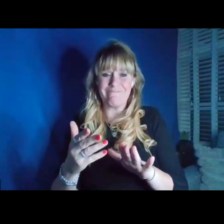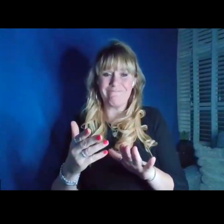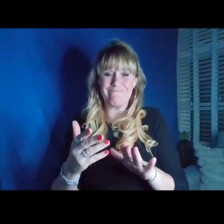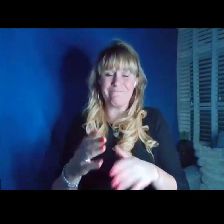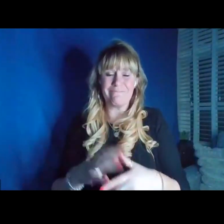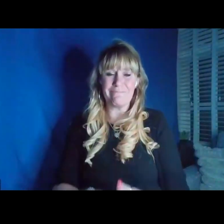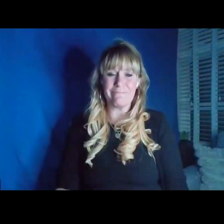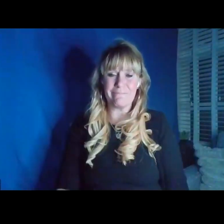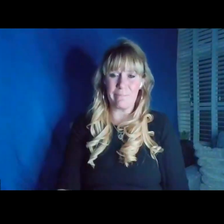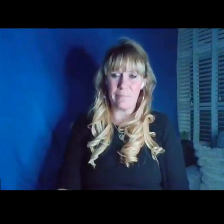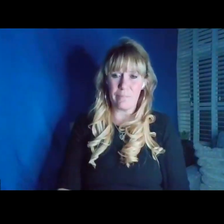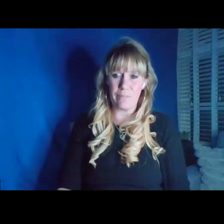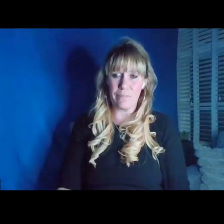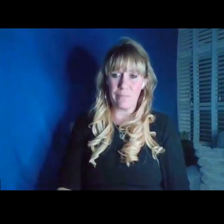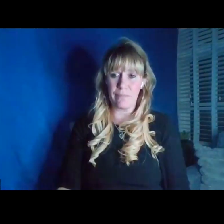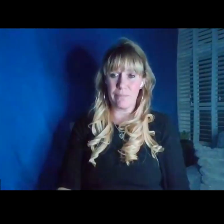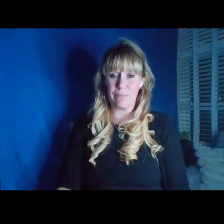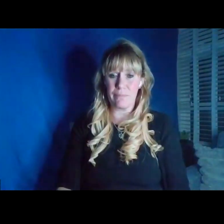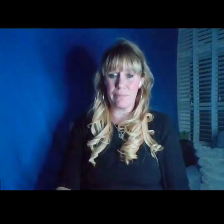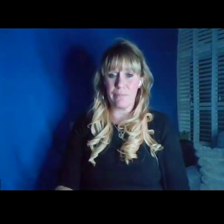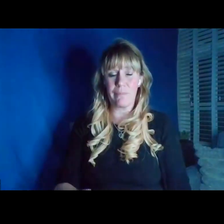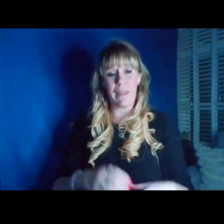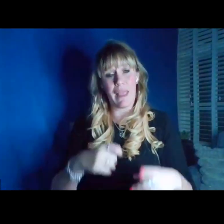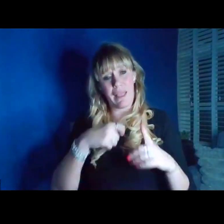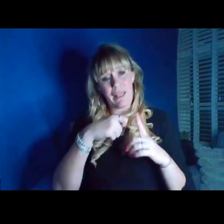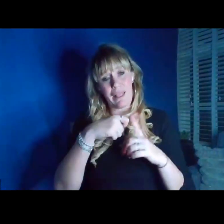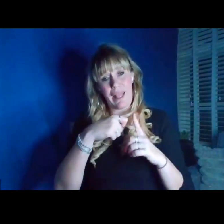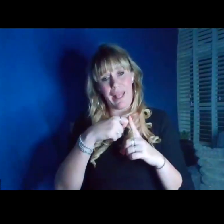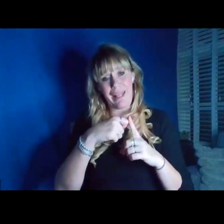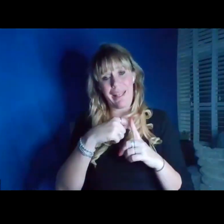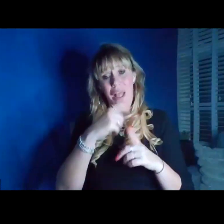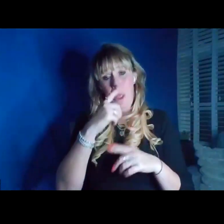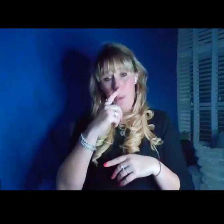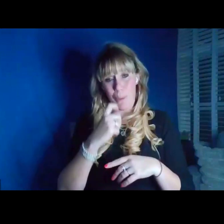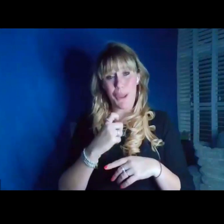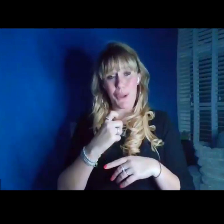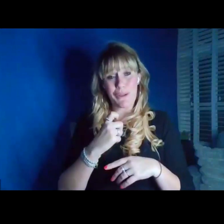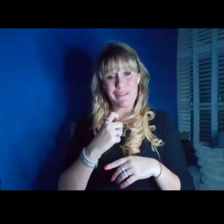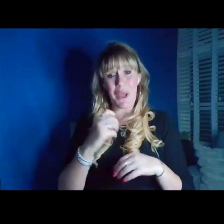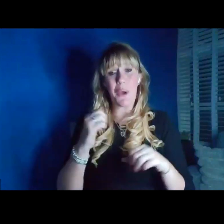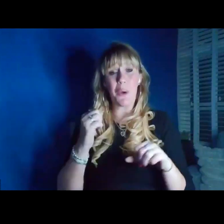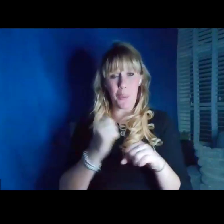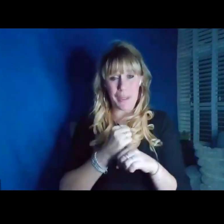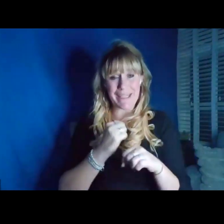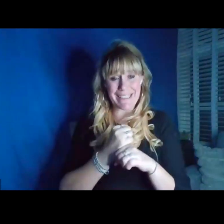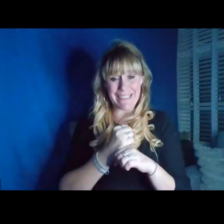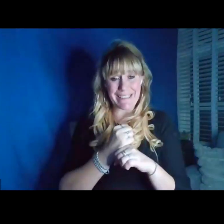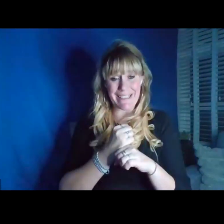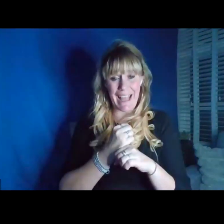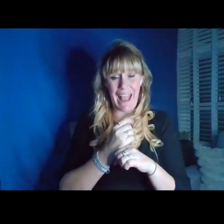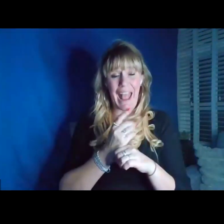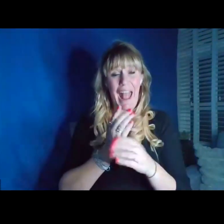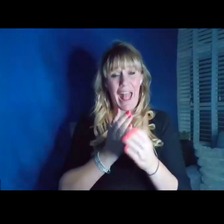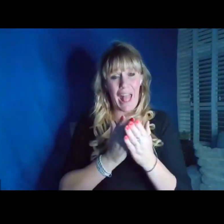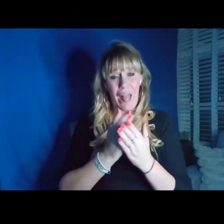Yet Kay, we could, we did, and through you,